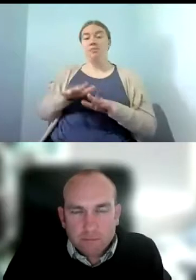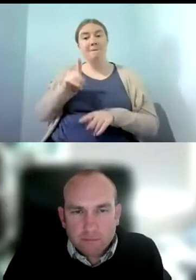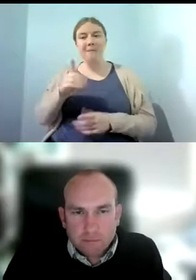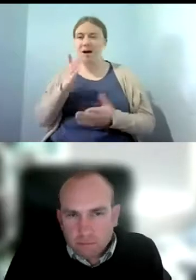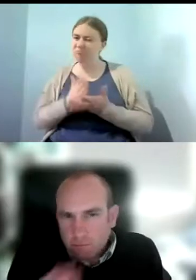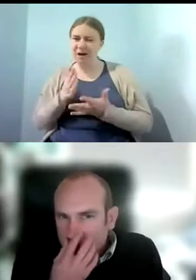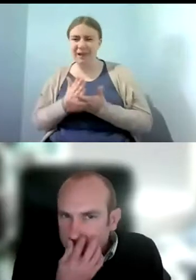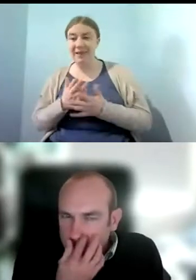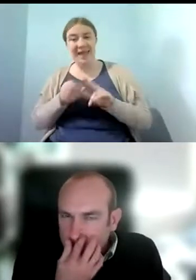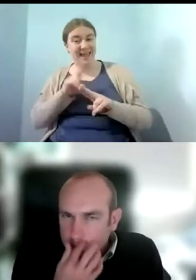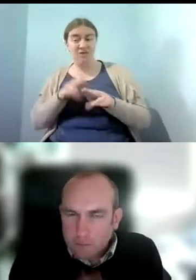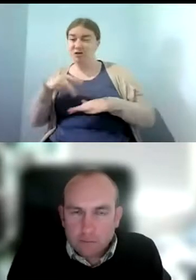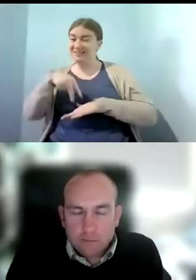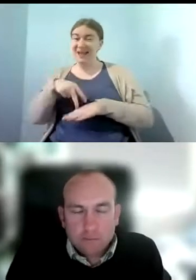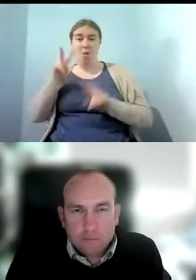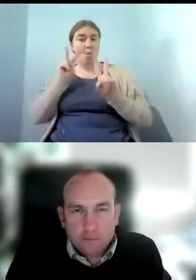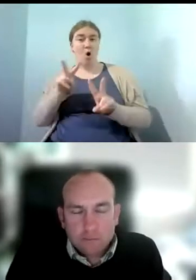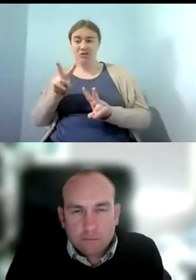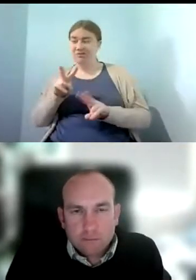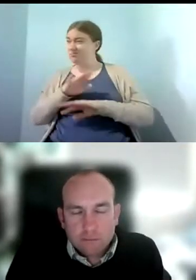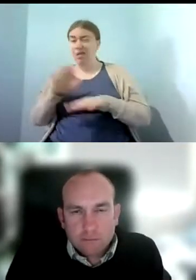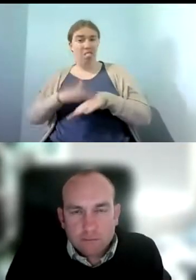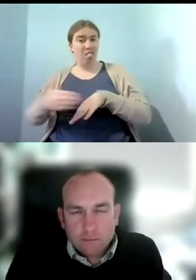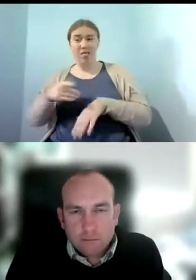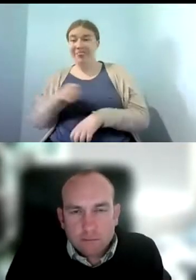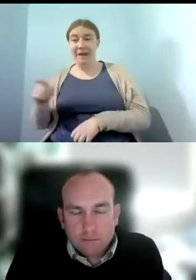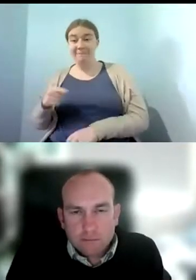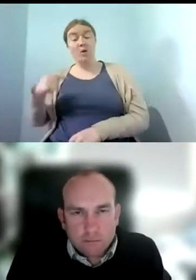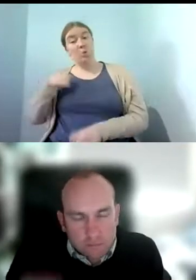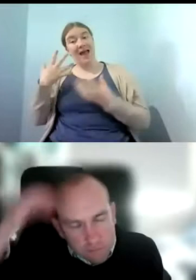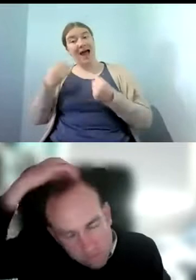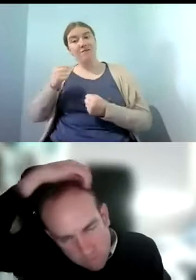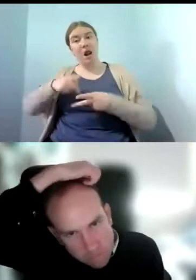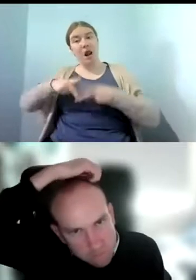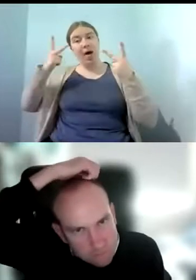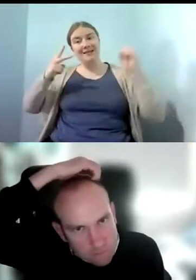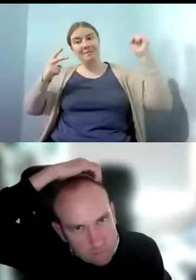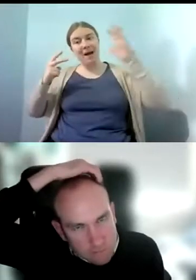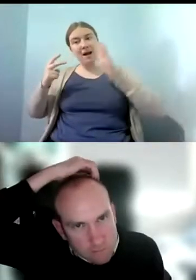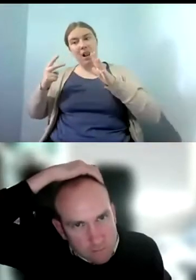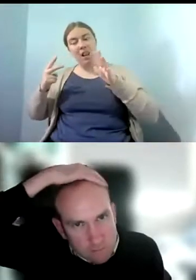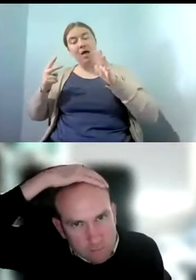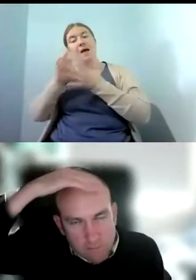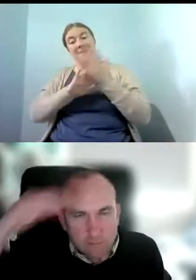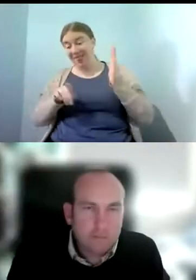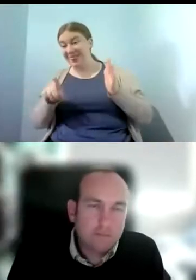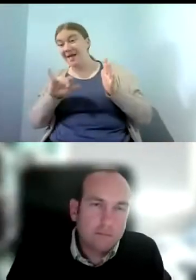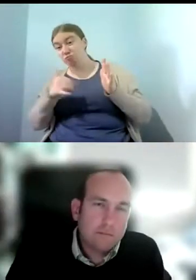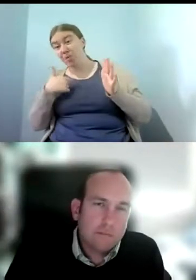if you're just standing watching it it doesn't seem to bother them and we use a light panel as well which they probably do notice but isn't putting them off